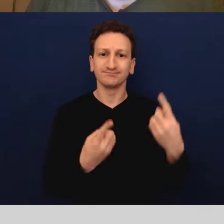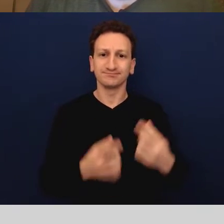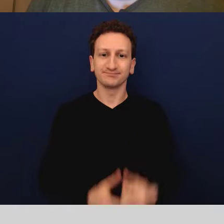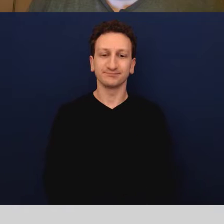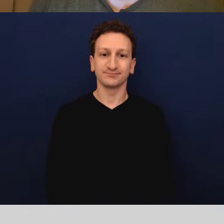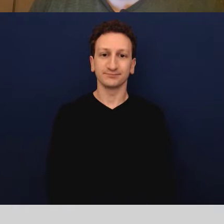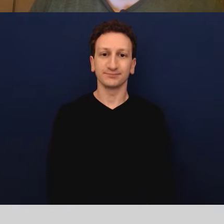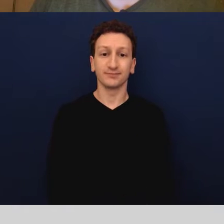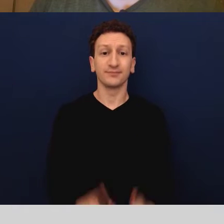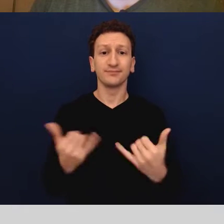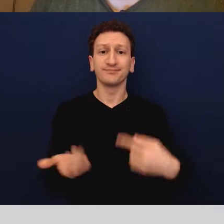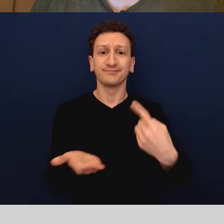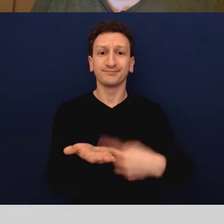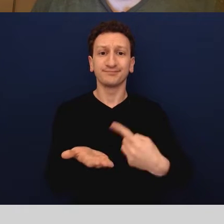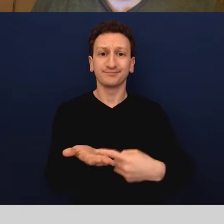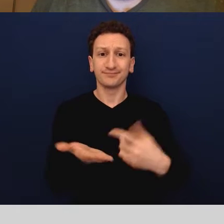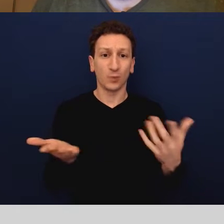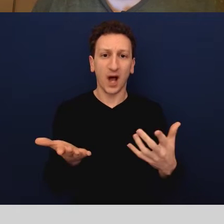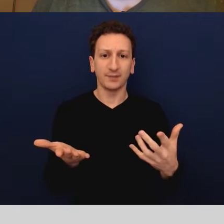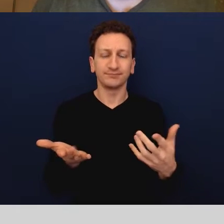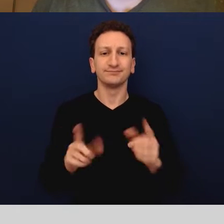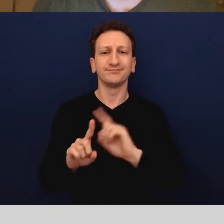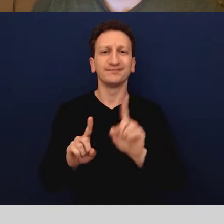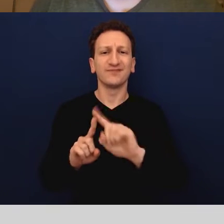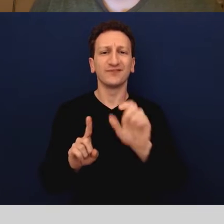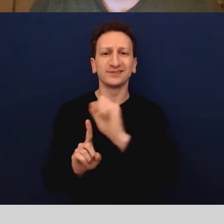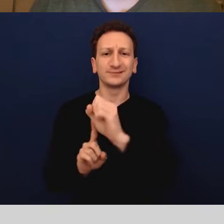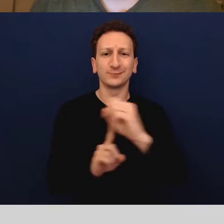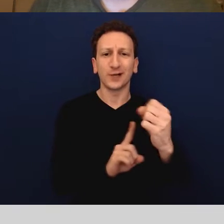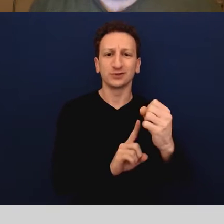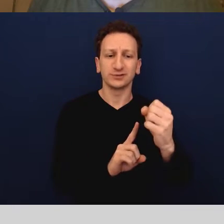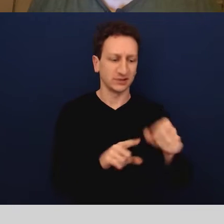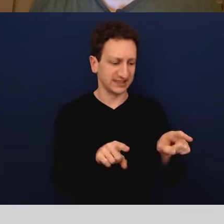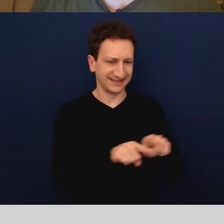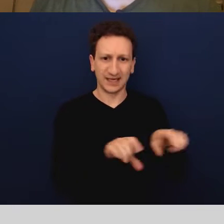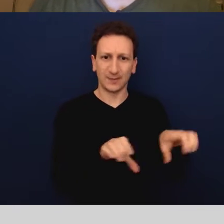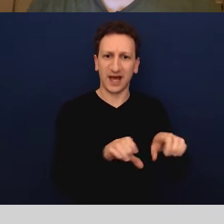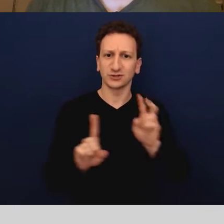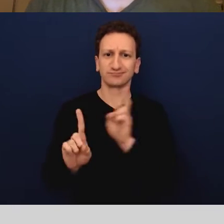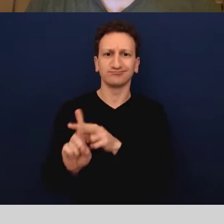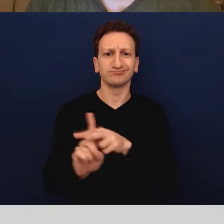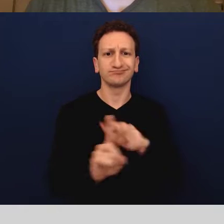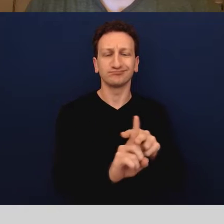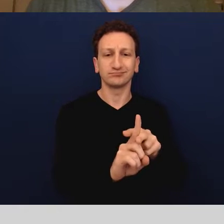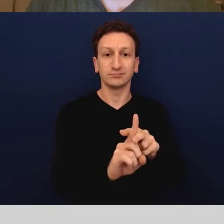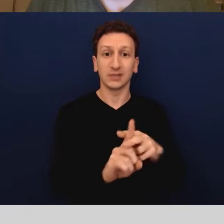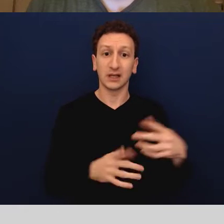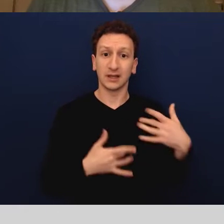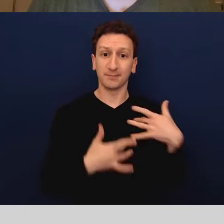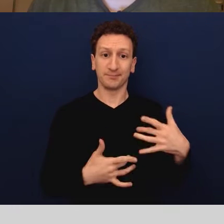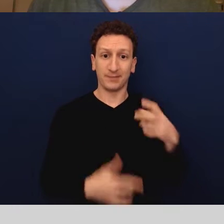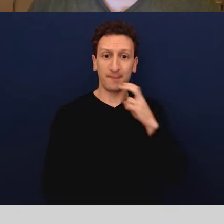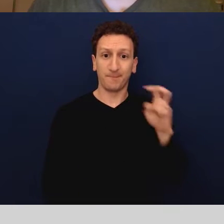And I wanna talk about, How Do You Do "The same thing?" And classically we have an answer for that in Python which is polymorphism.